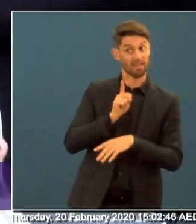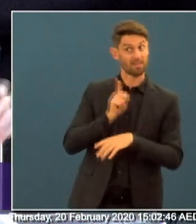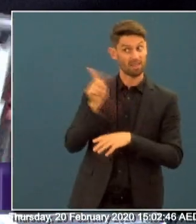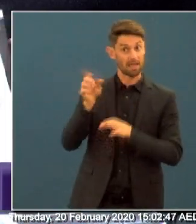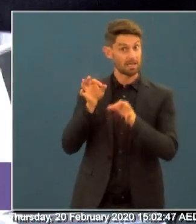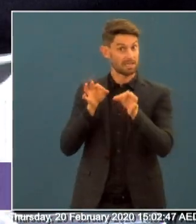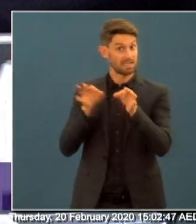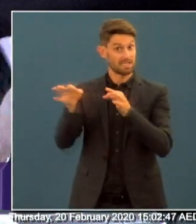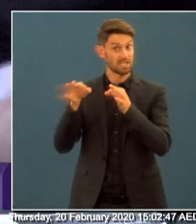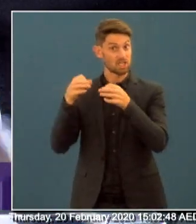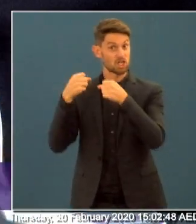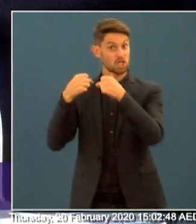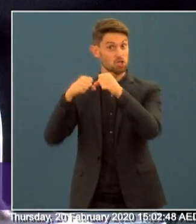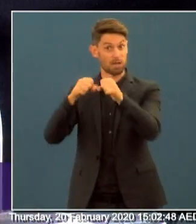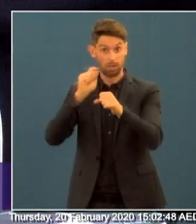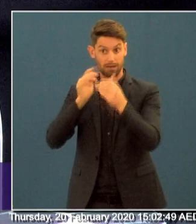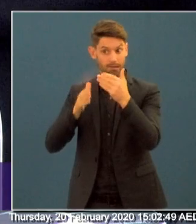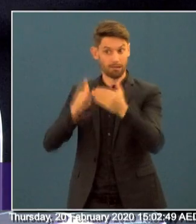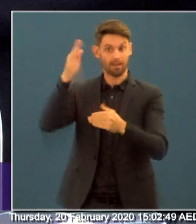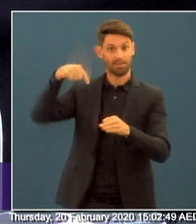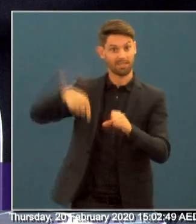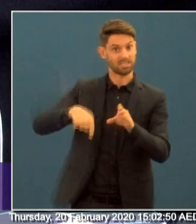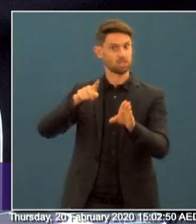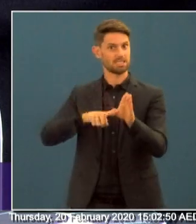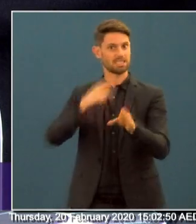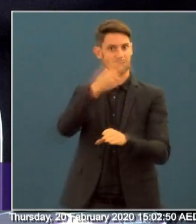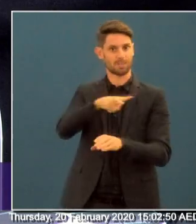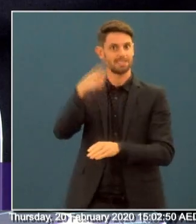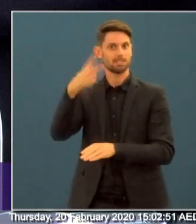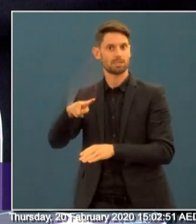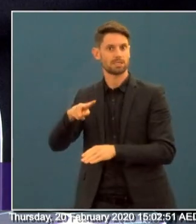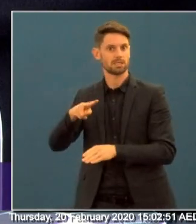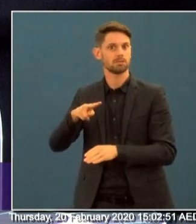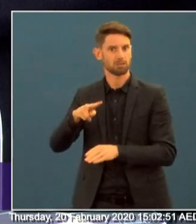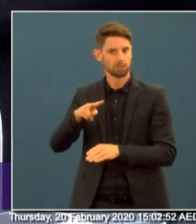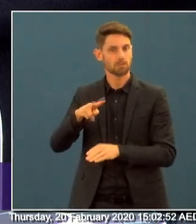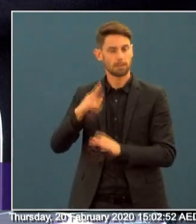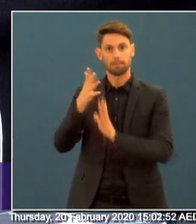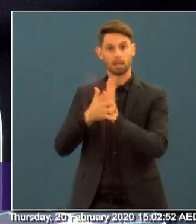And I'm aware of preliminary — well, a report — an early stage,